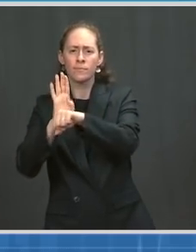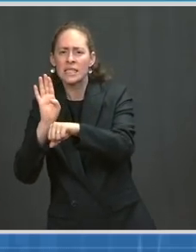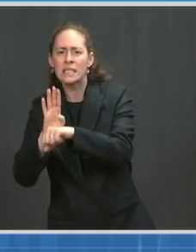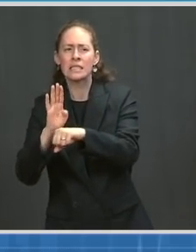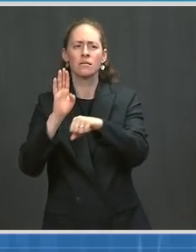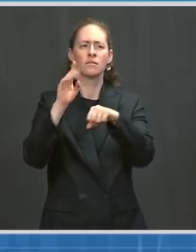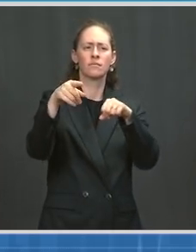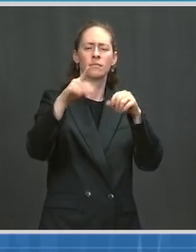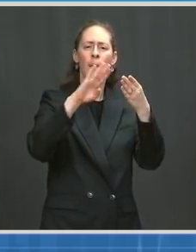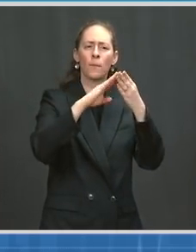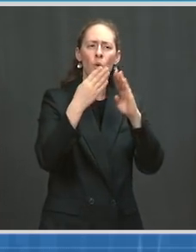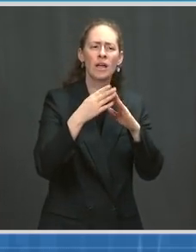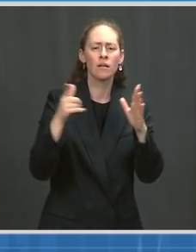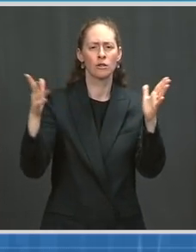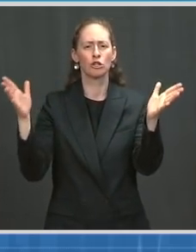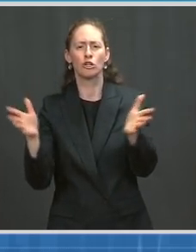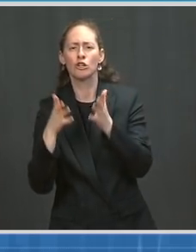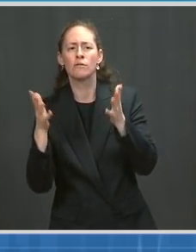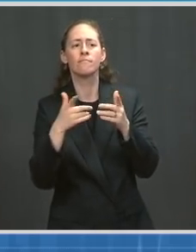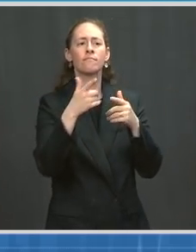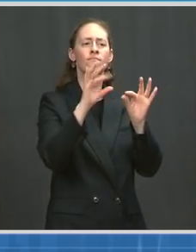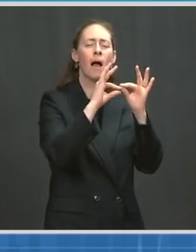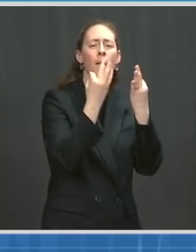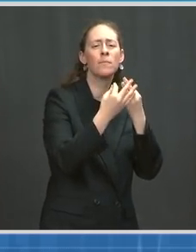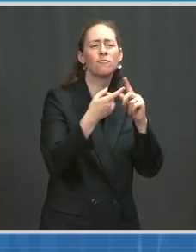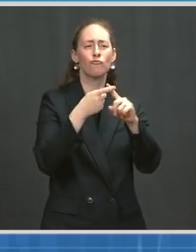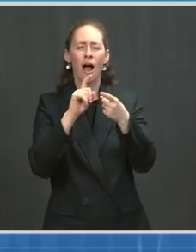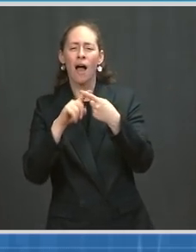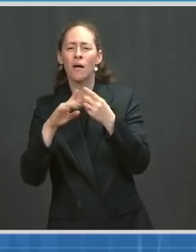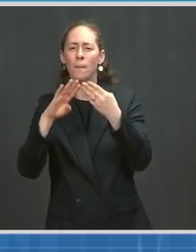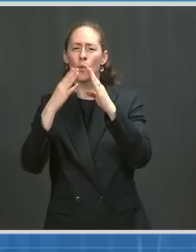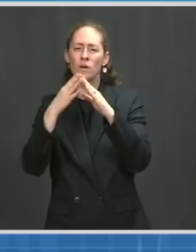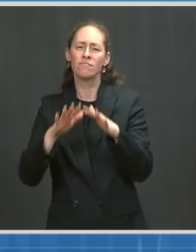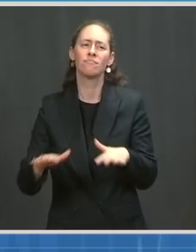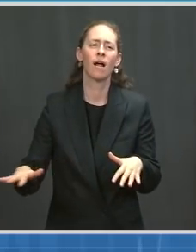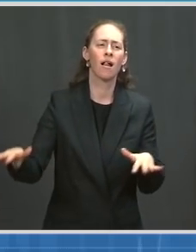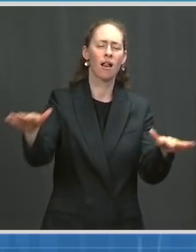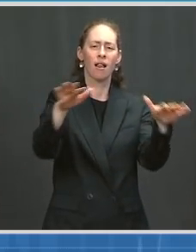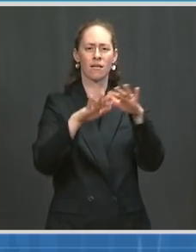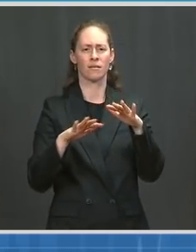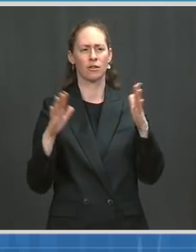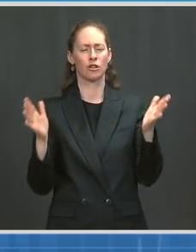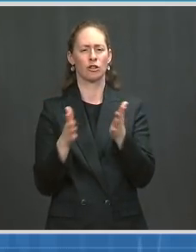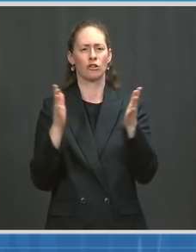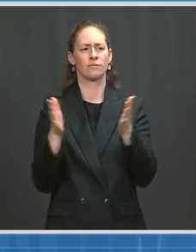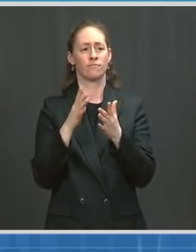and others in their neighborhoods. It's why we've been saying that addressing access, motivation, and vaccine confidence